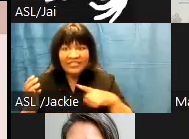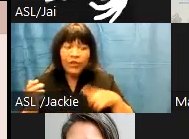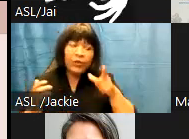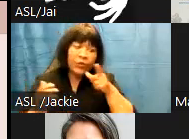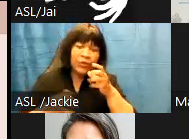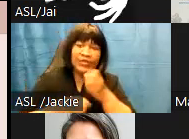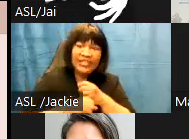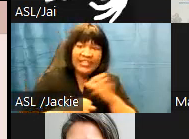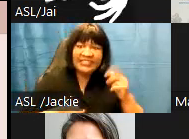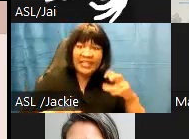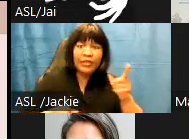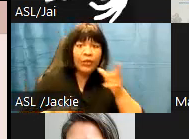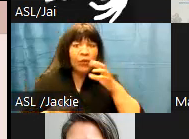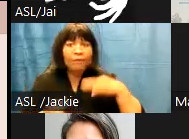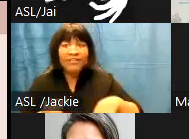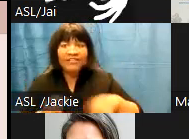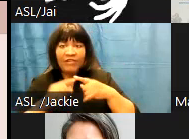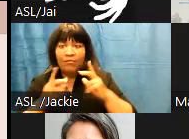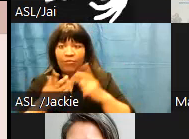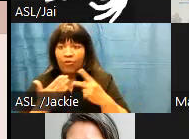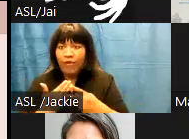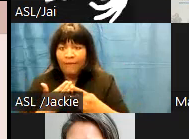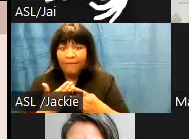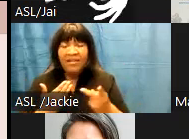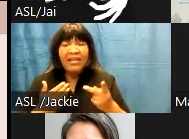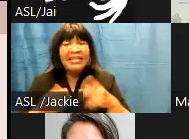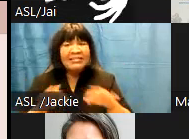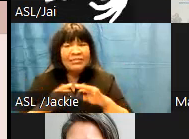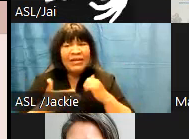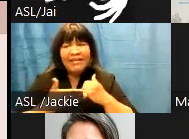PNDs and benefiting from this program. It would be helpful if they provided